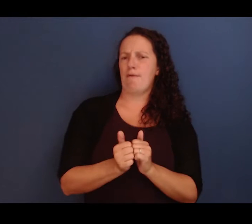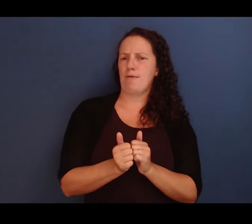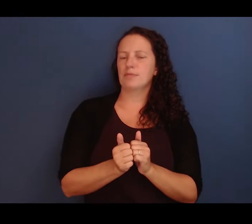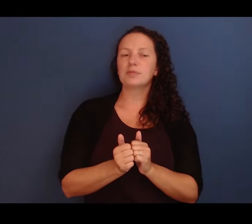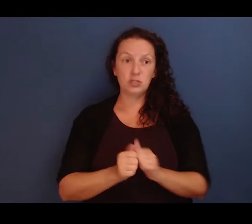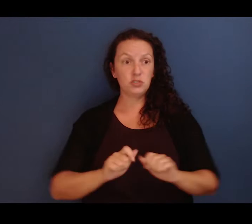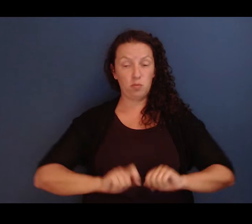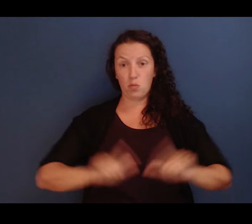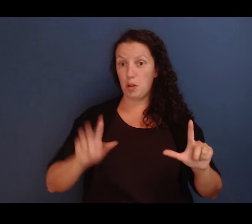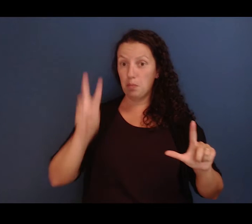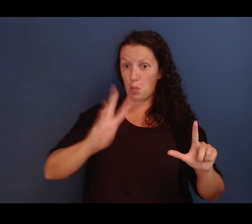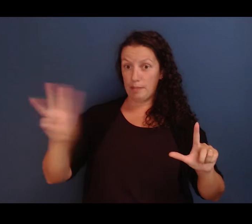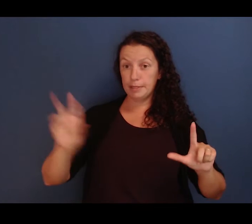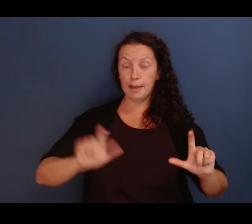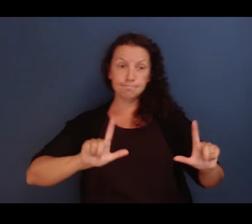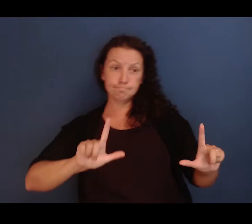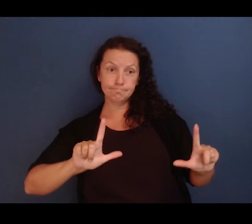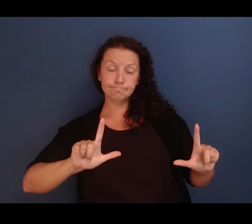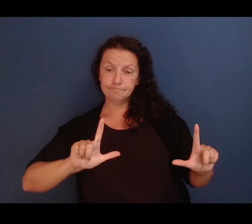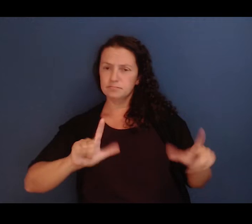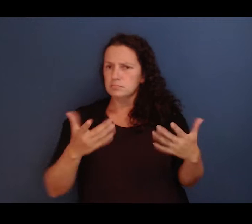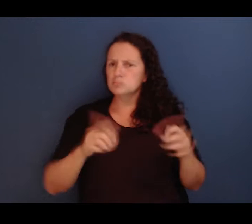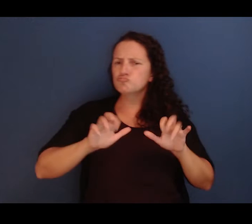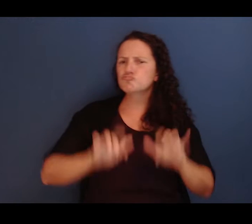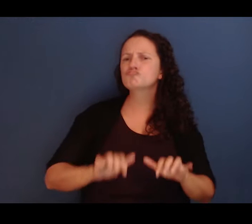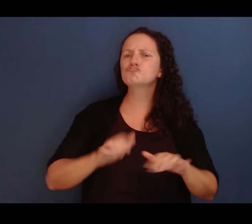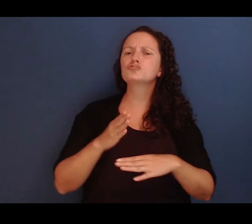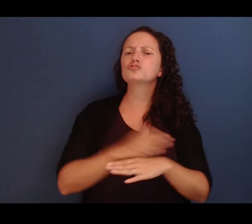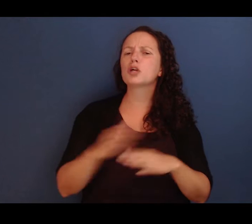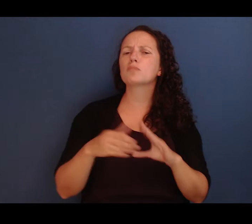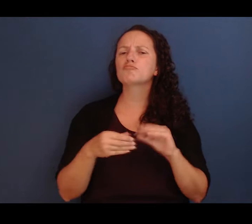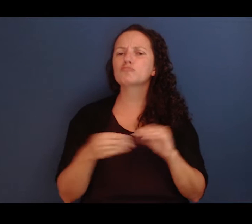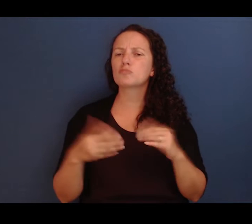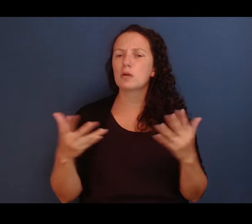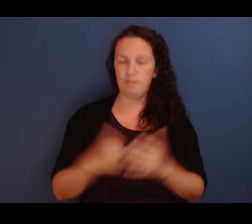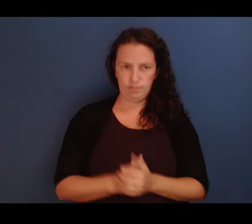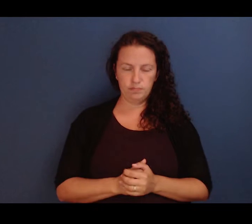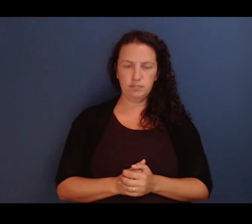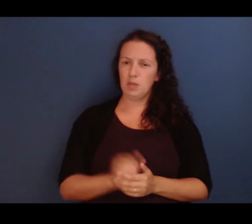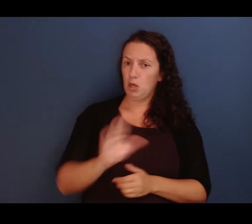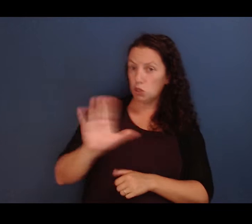So go to pcc.edu/inservice and share. And here's what we want you to share: How will